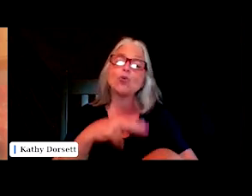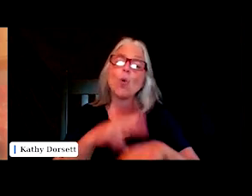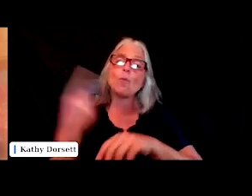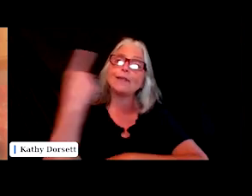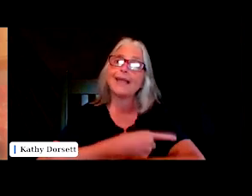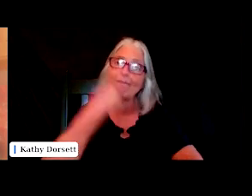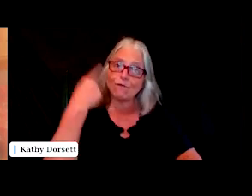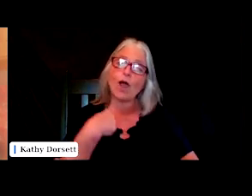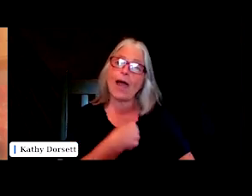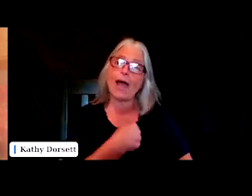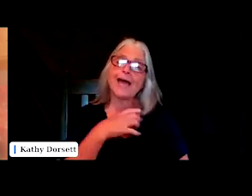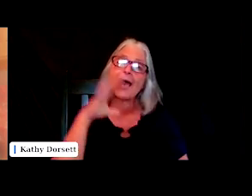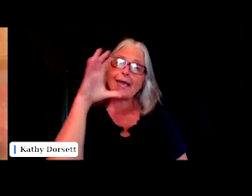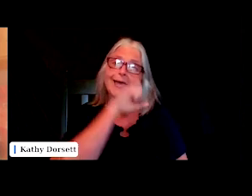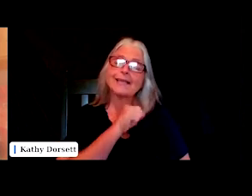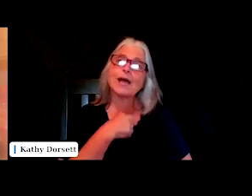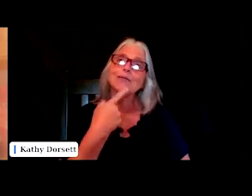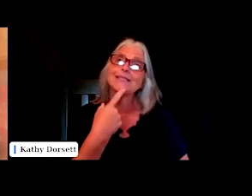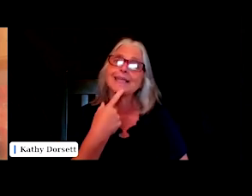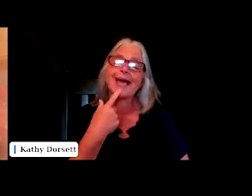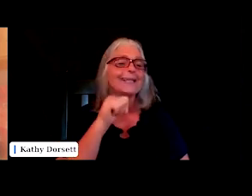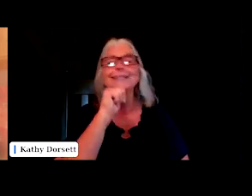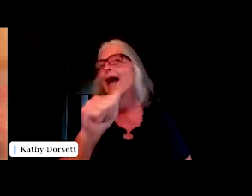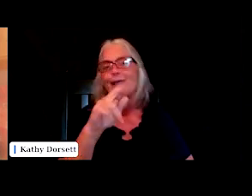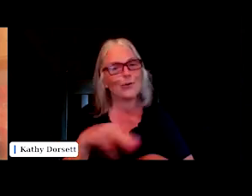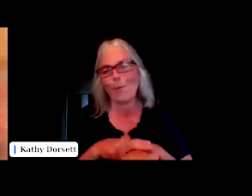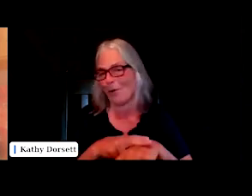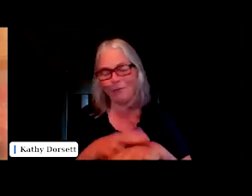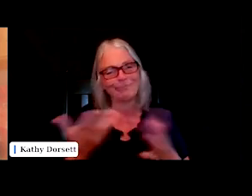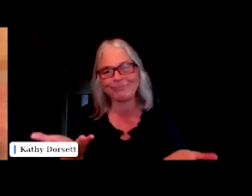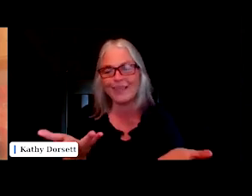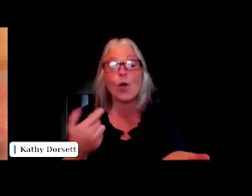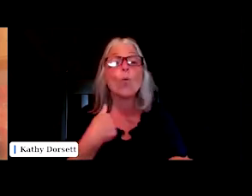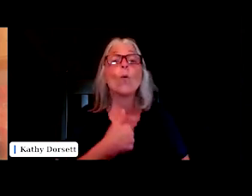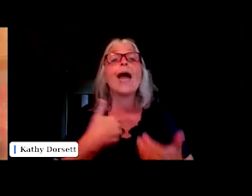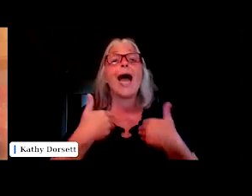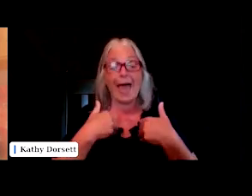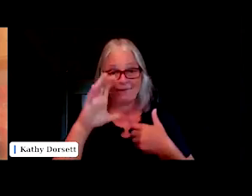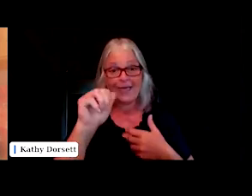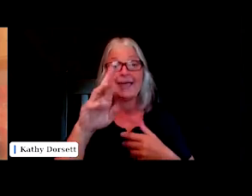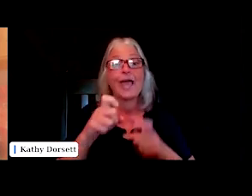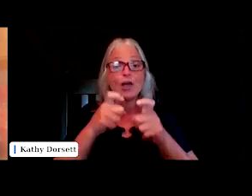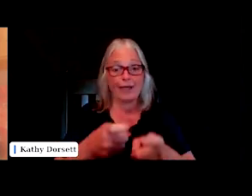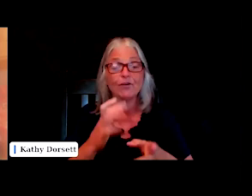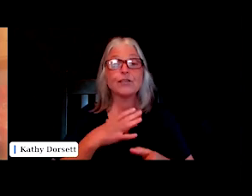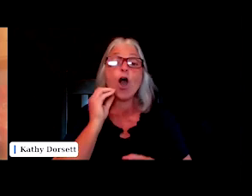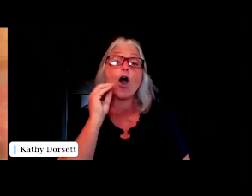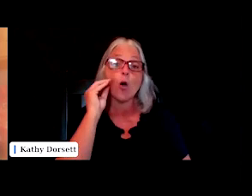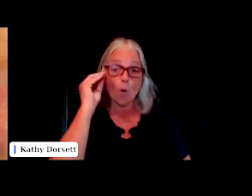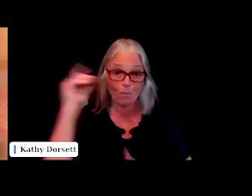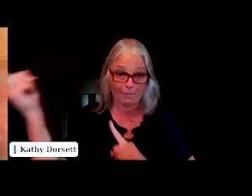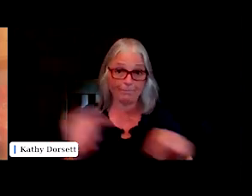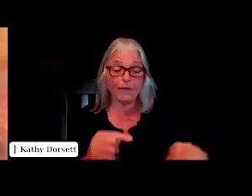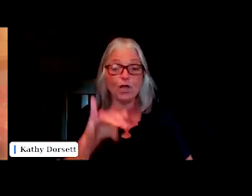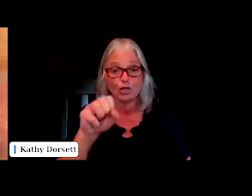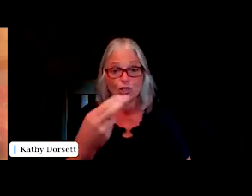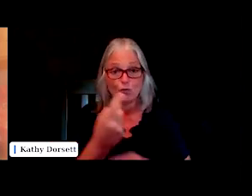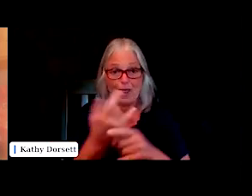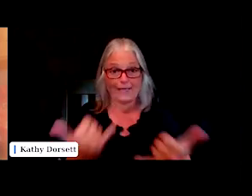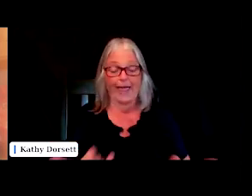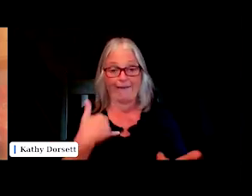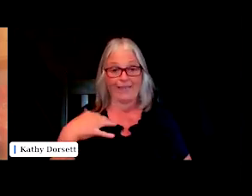I guess I would define as not typical. So we do have caregivers in our home. Josh, right now has a staff of 2.